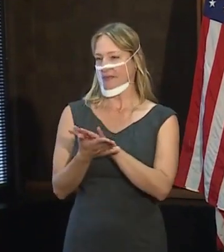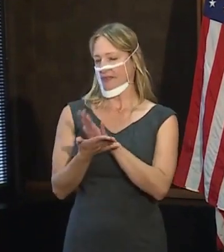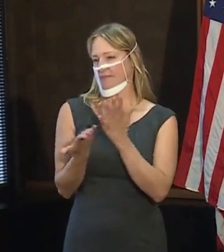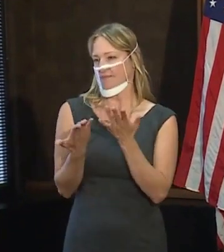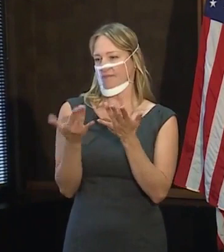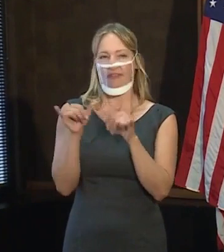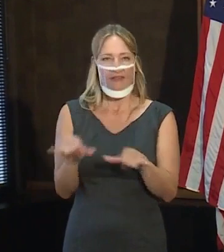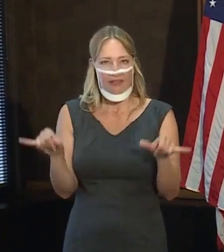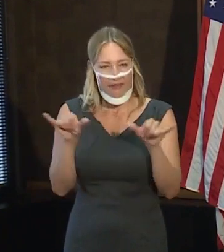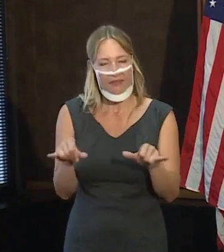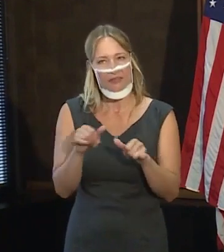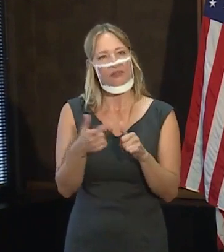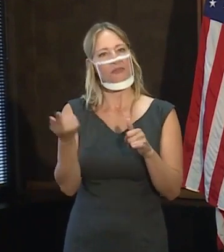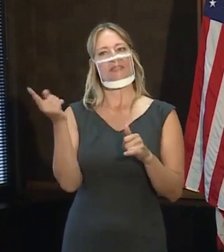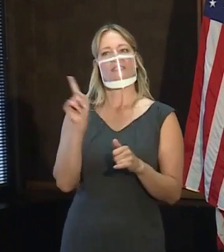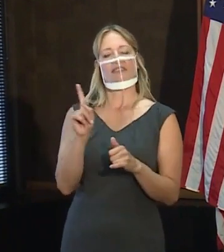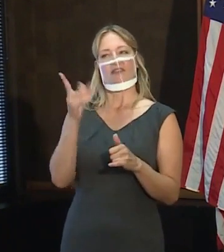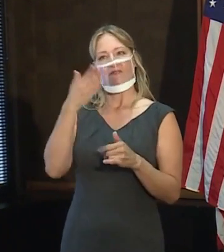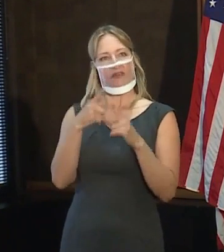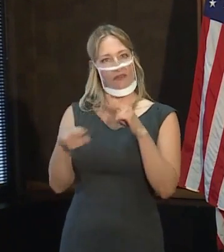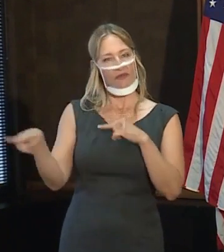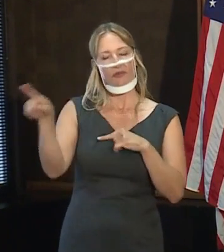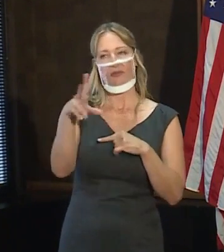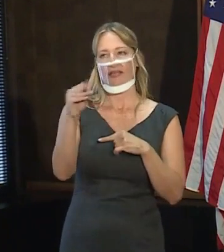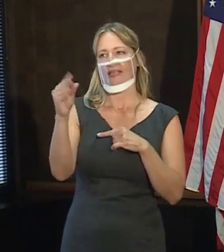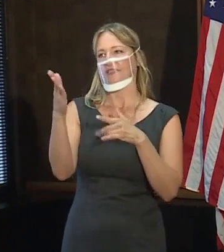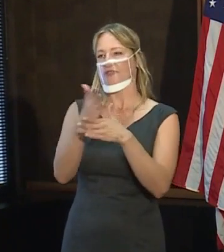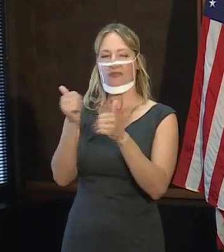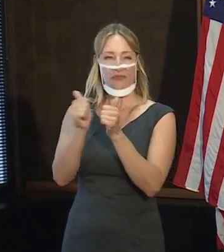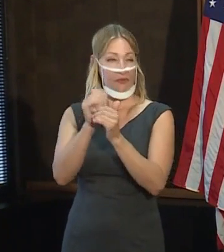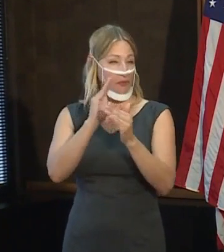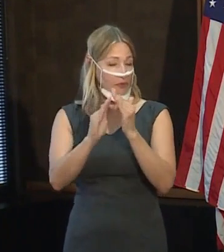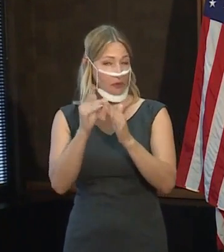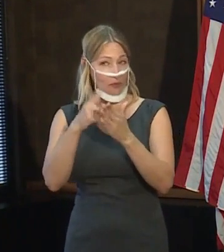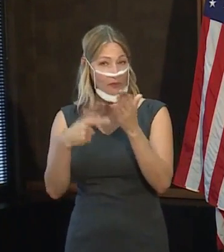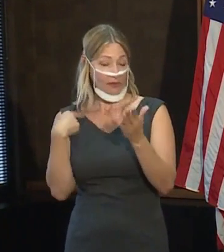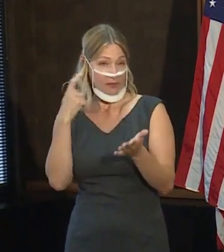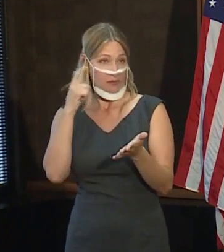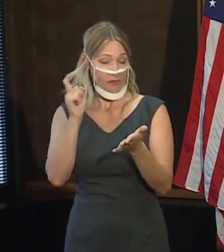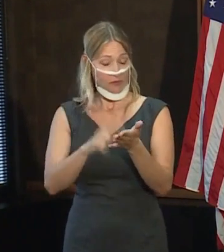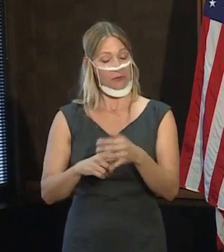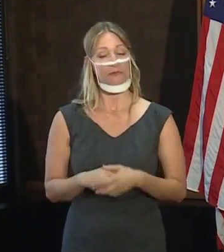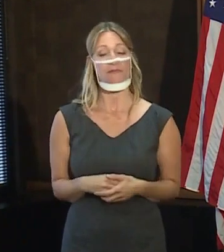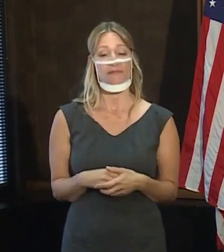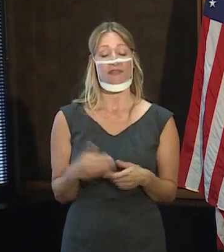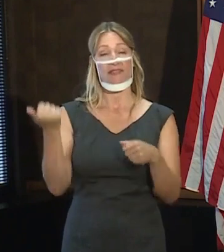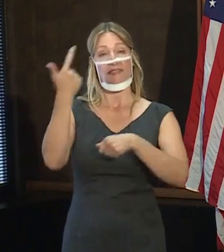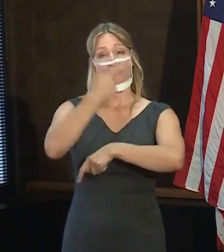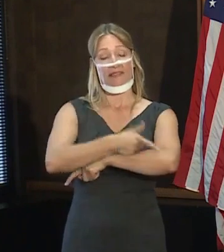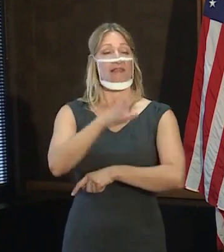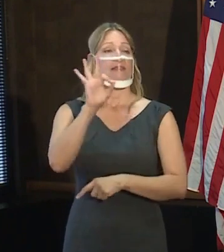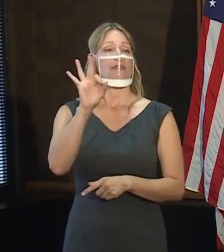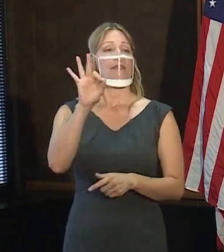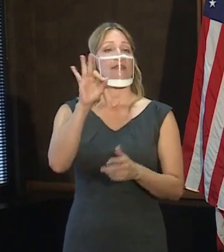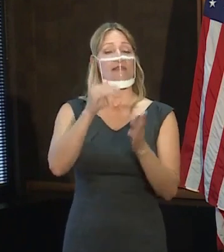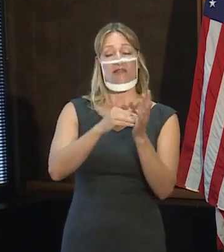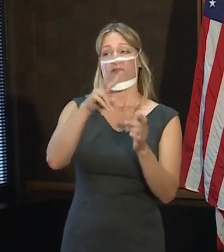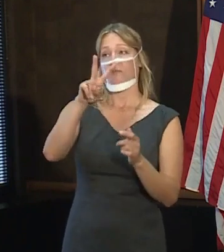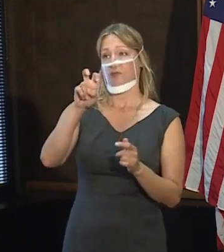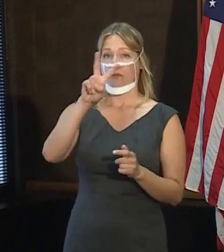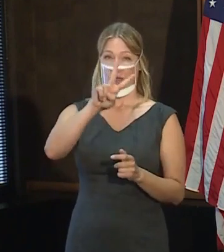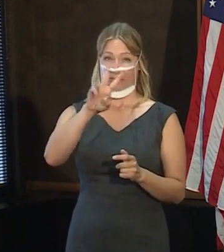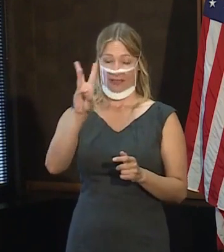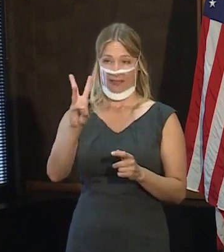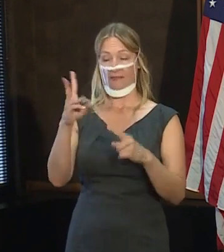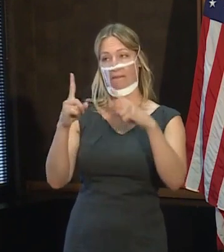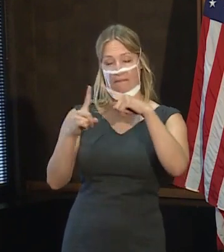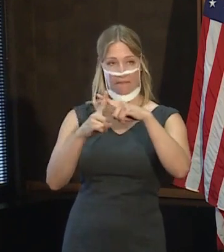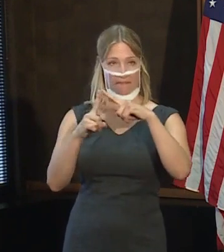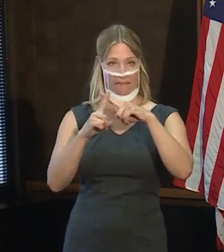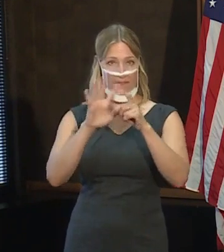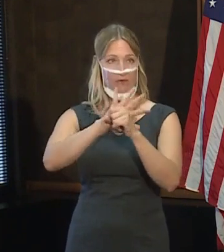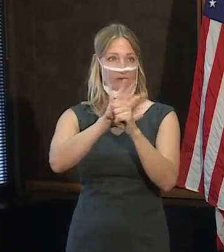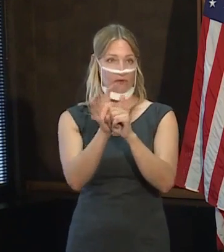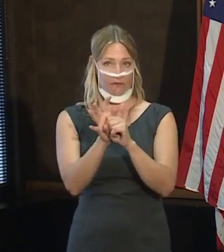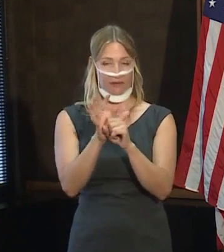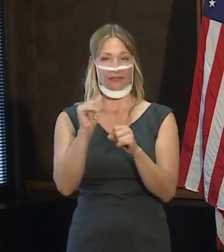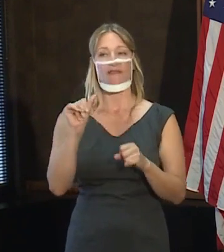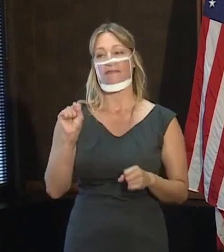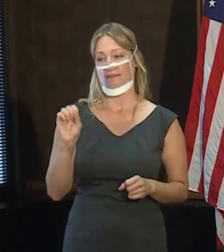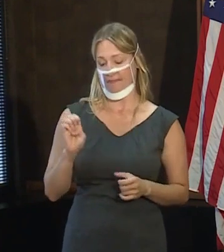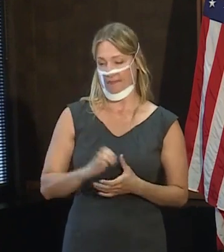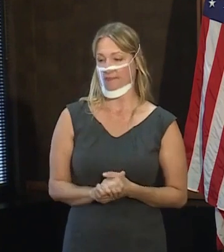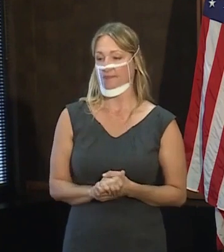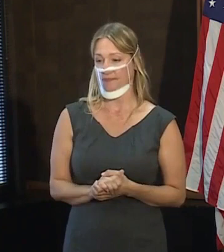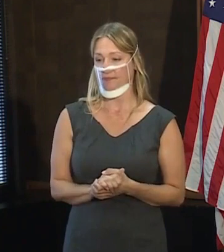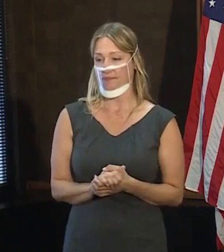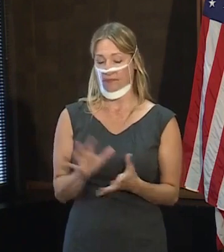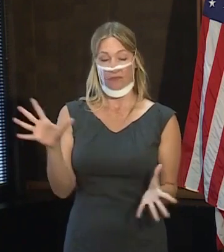YOU KNOW, THIS IS BECOMING ROUTINE TO BE IN FRONT OF YOU AND JUST SHARE WITH THE COMMUNITY WHAT WE ARE SEEING AS TODAY.